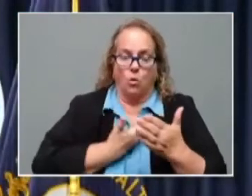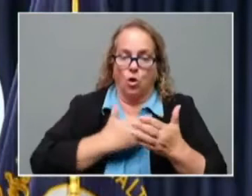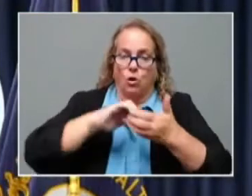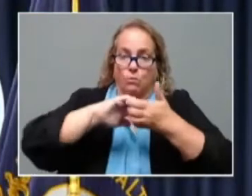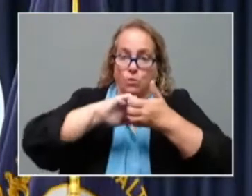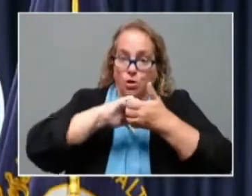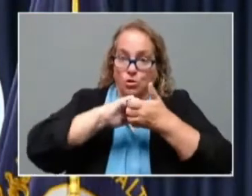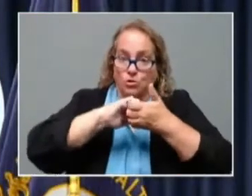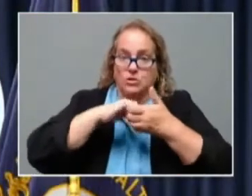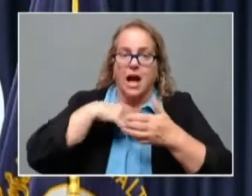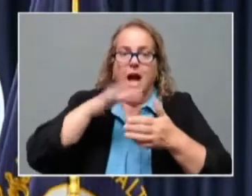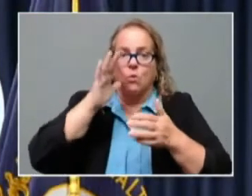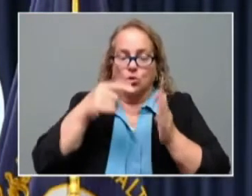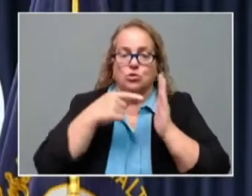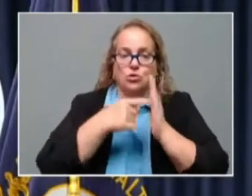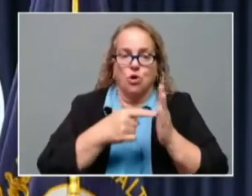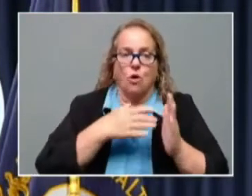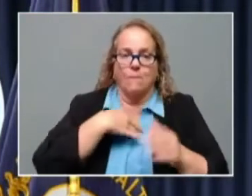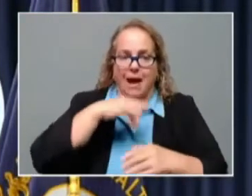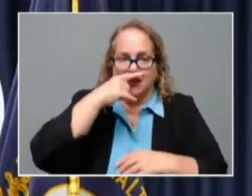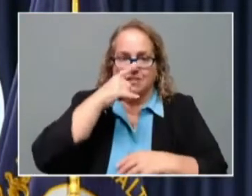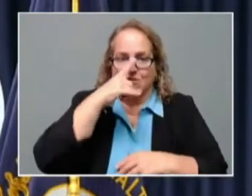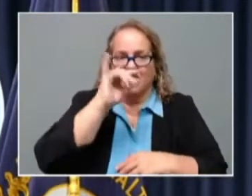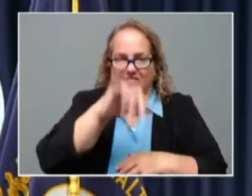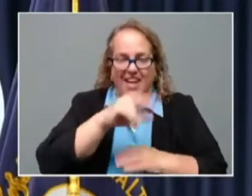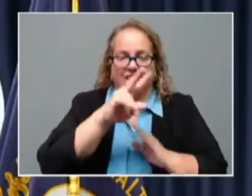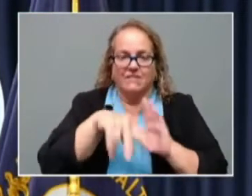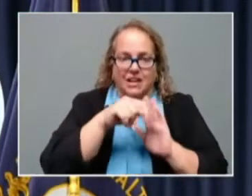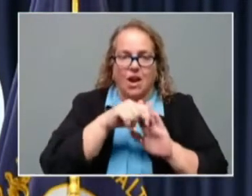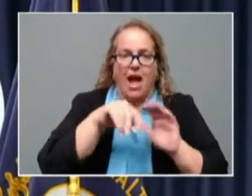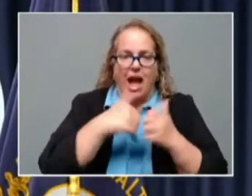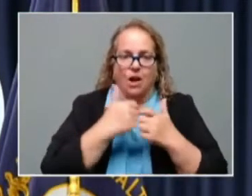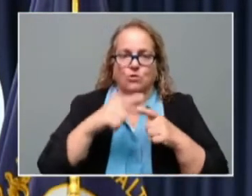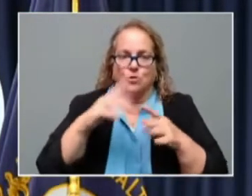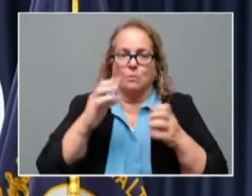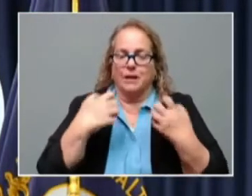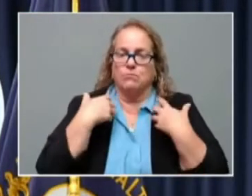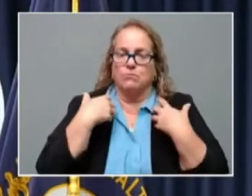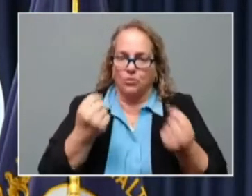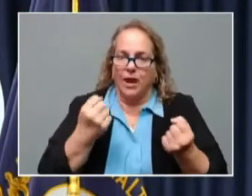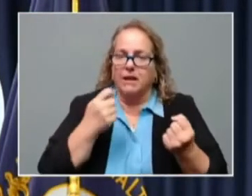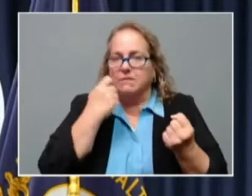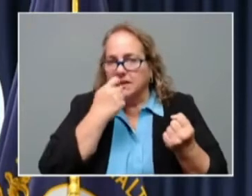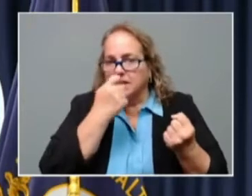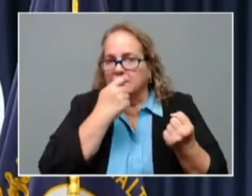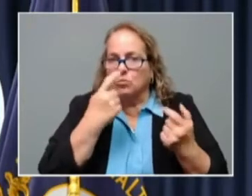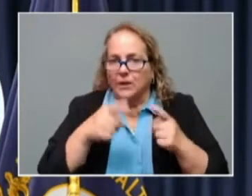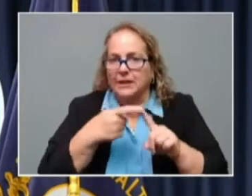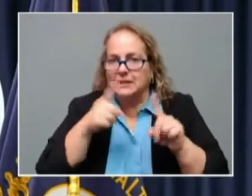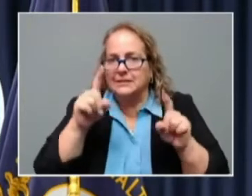that video for how to be brave when getting tested, moving to vaccines.